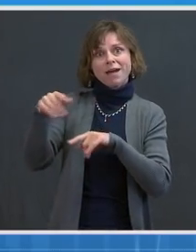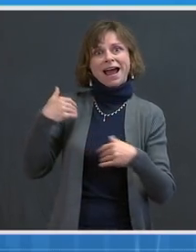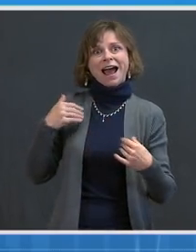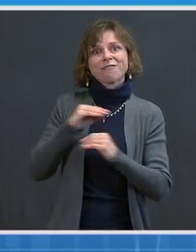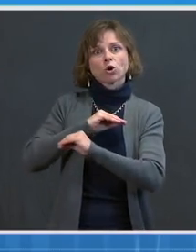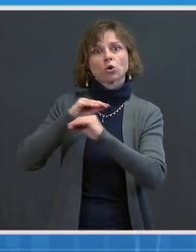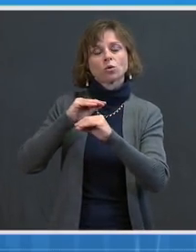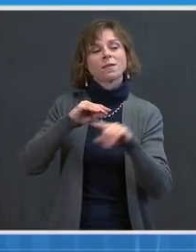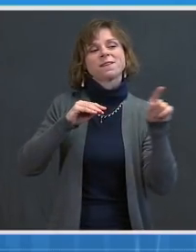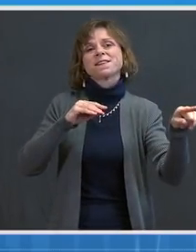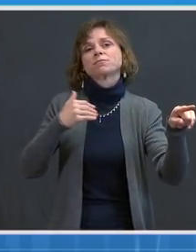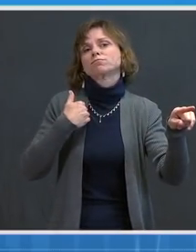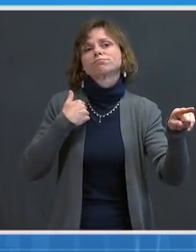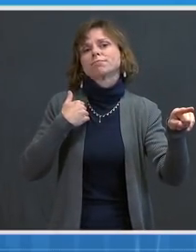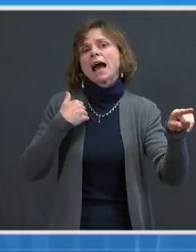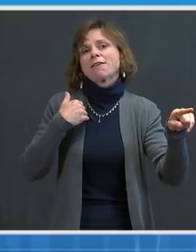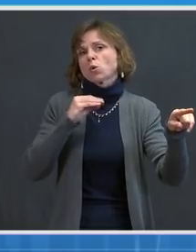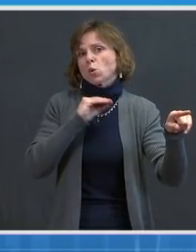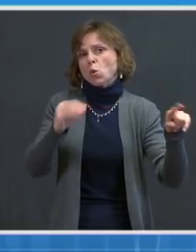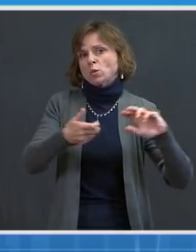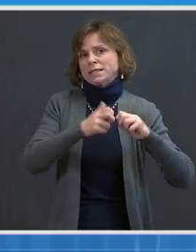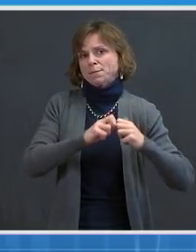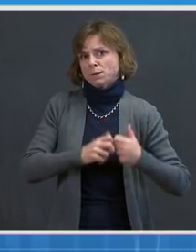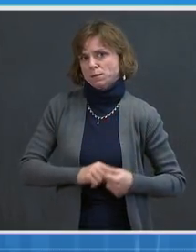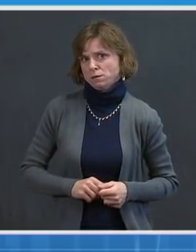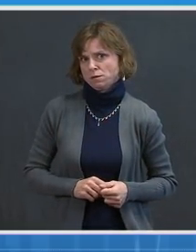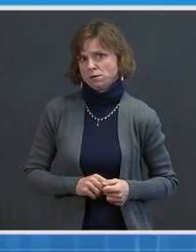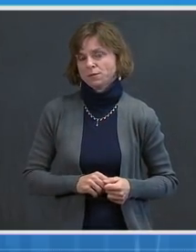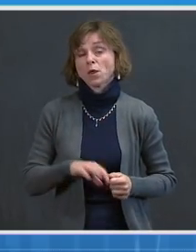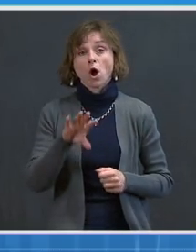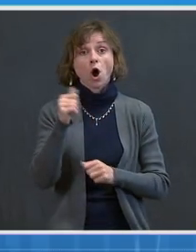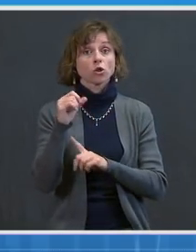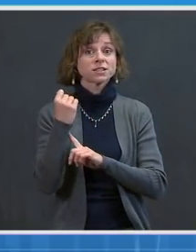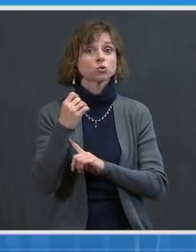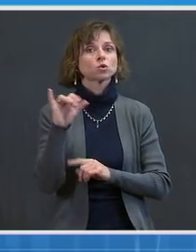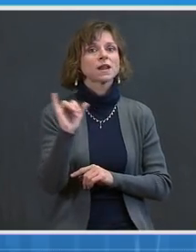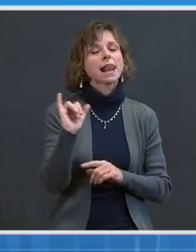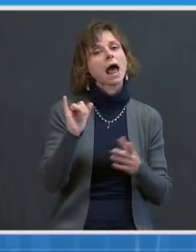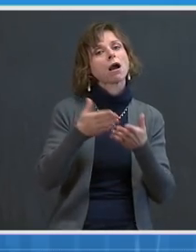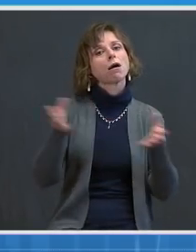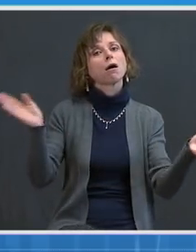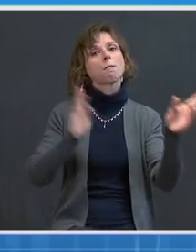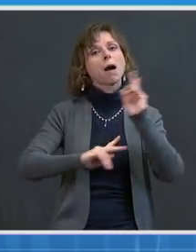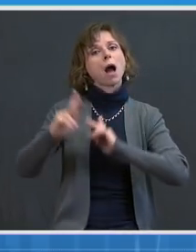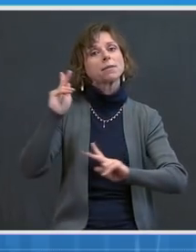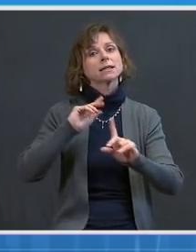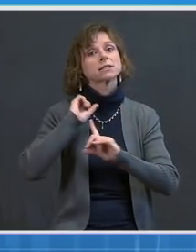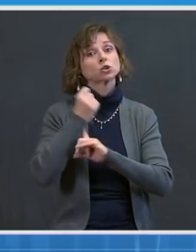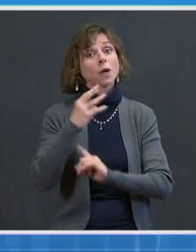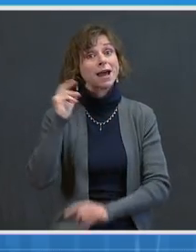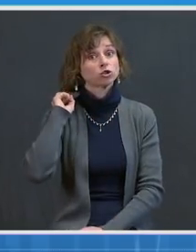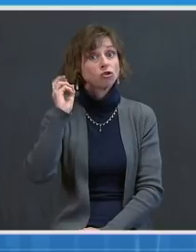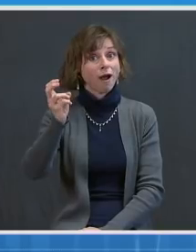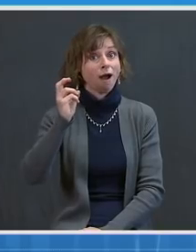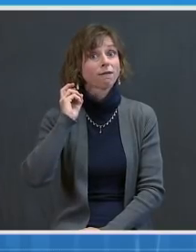We also reiterate that in other scenarios, including public settings and travel, people who have been fully vaccinated